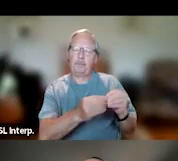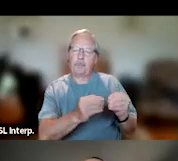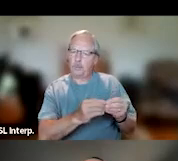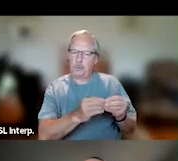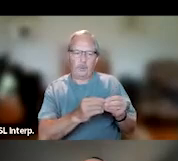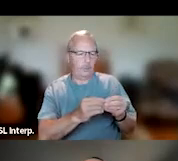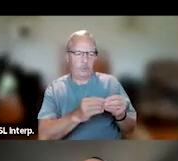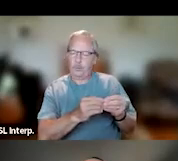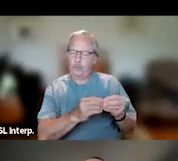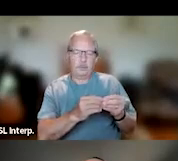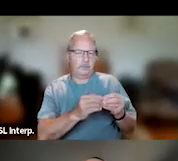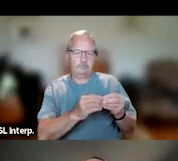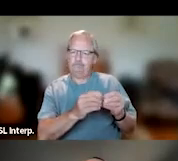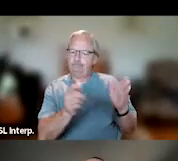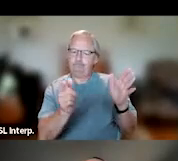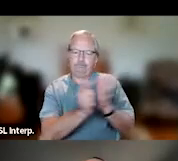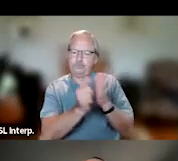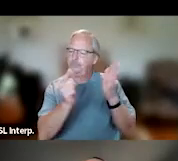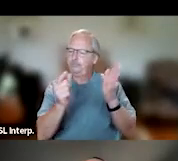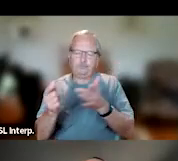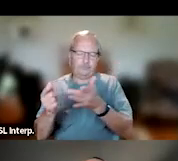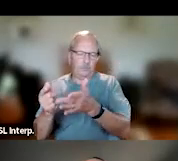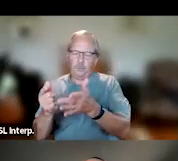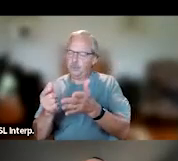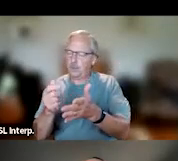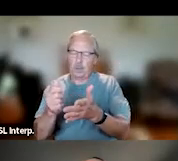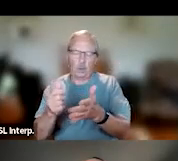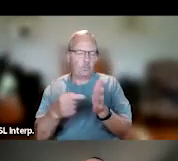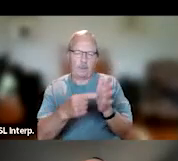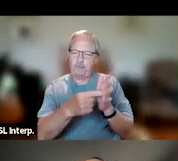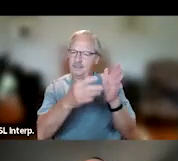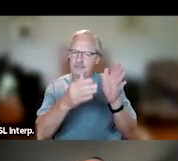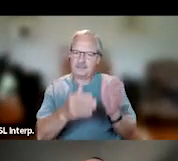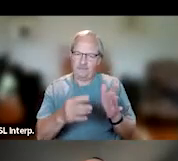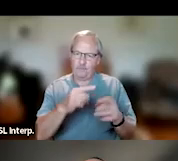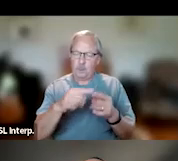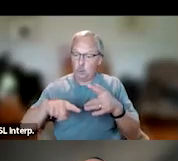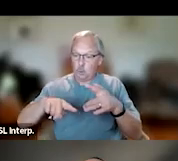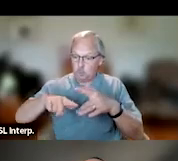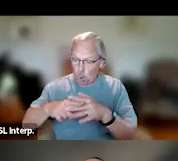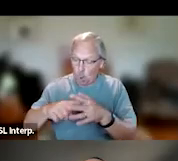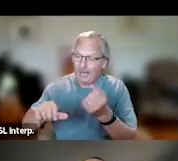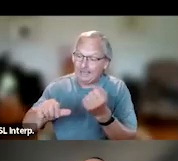to serve as someone's appointed representative when you start assisting with applications.